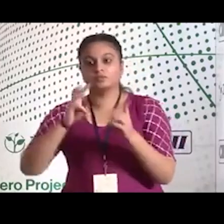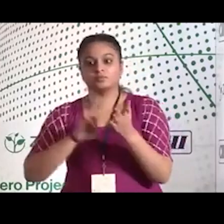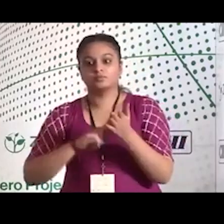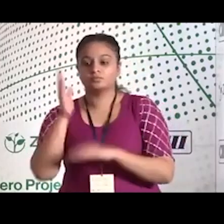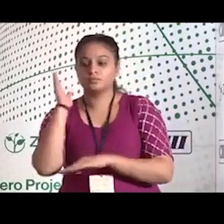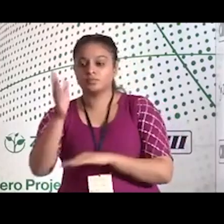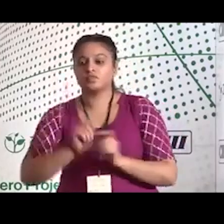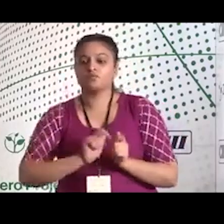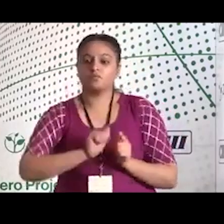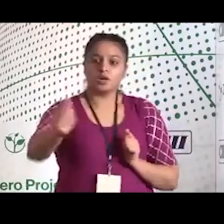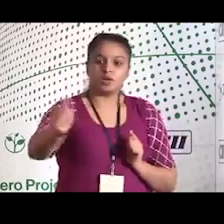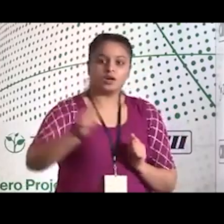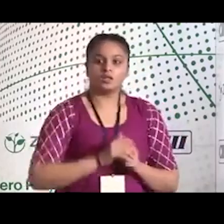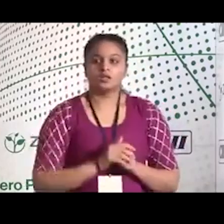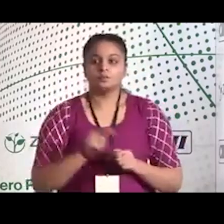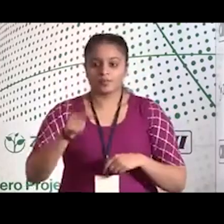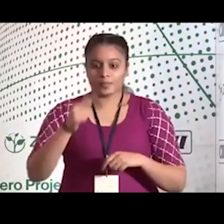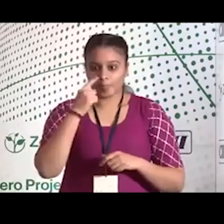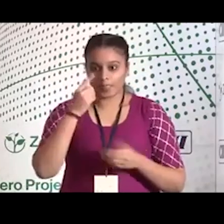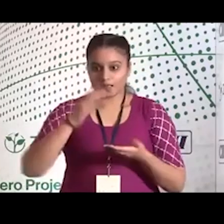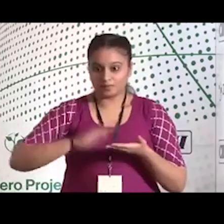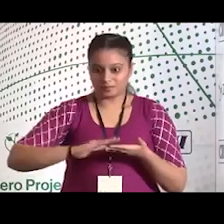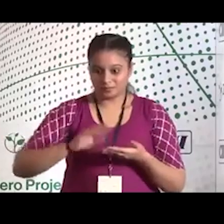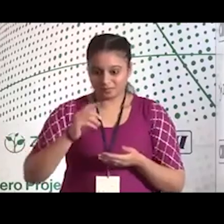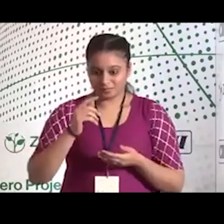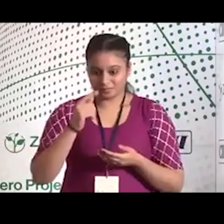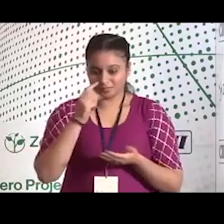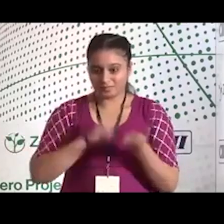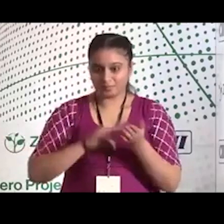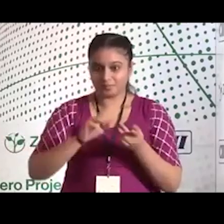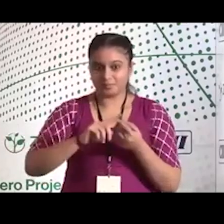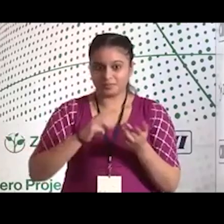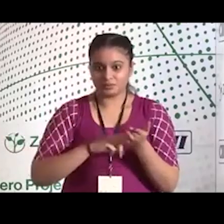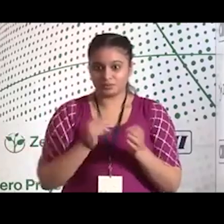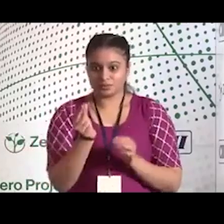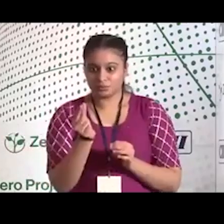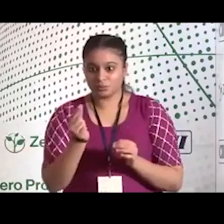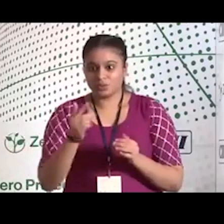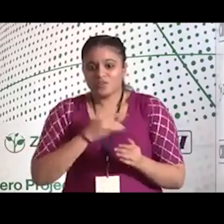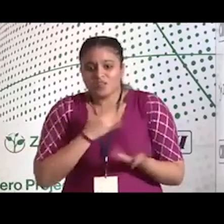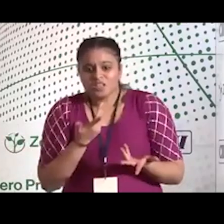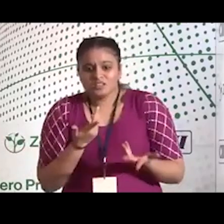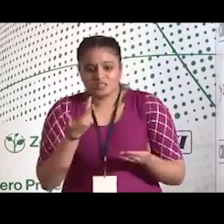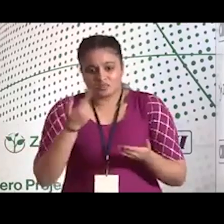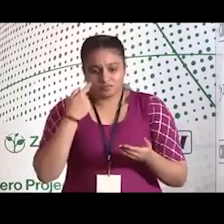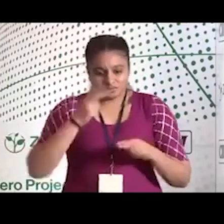Mina, as a young girl, hoped that marriage would transform her life and it would become better.